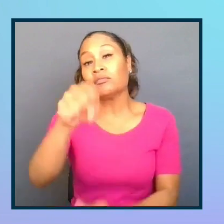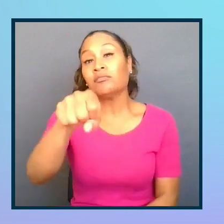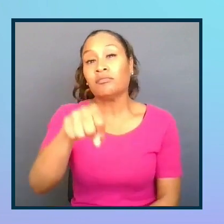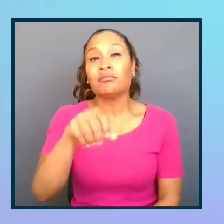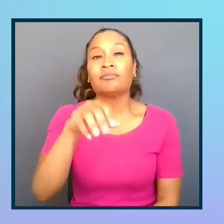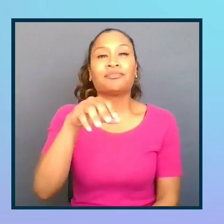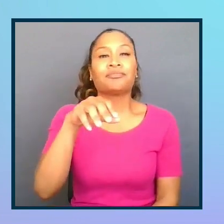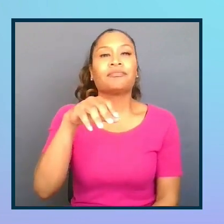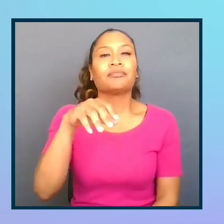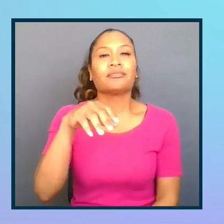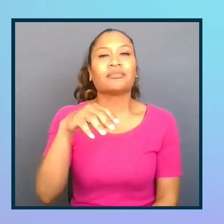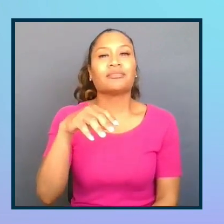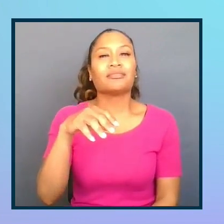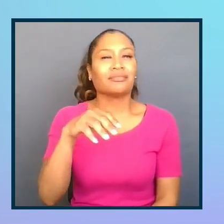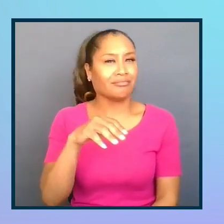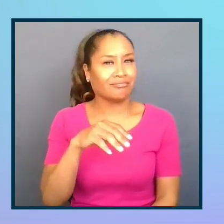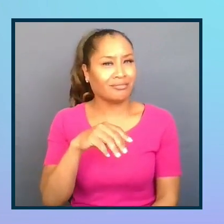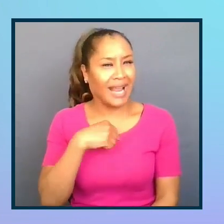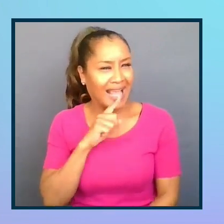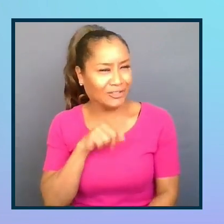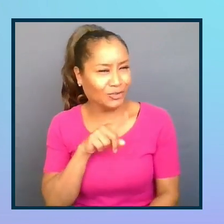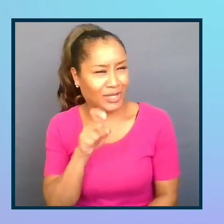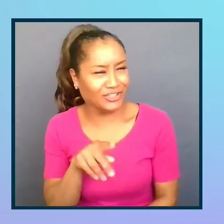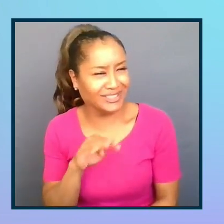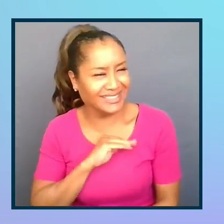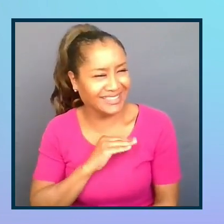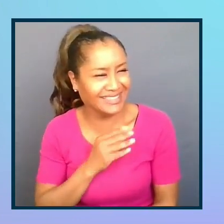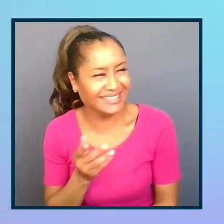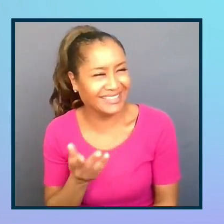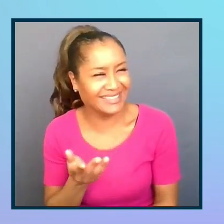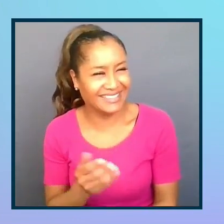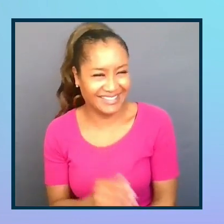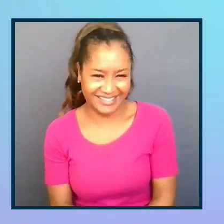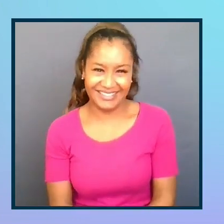Does that answer that question? (chuckles) I think so.